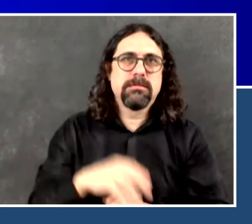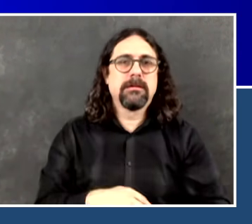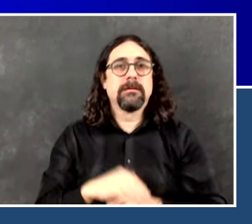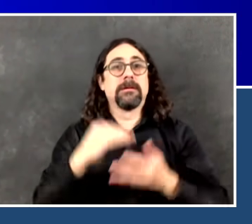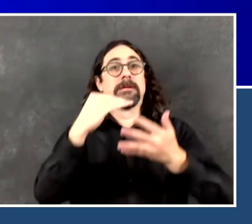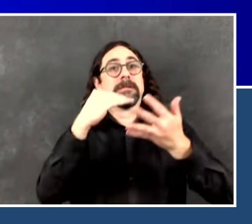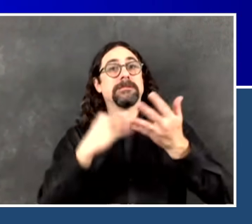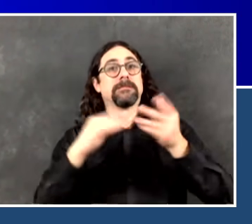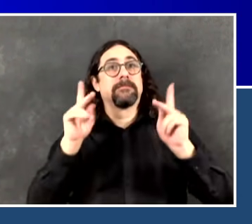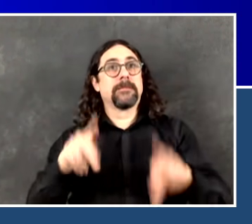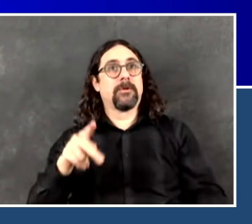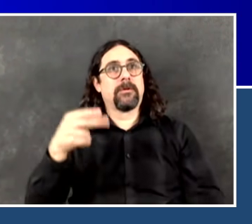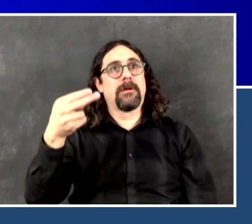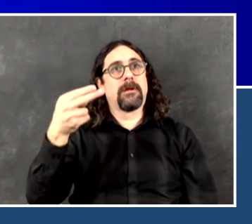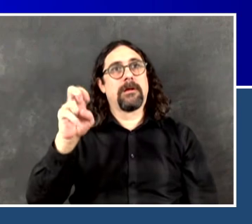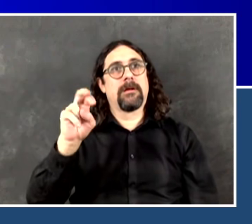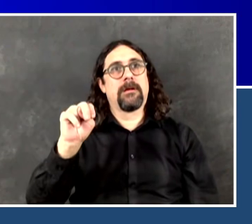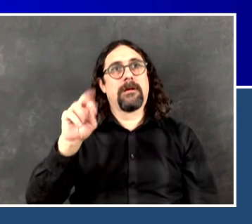CITY.